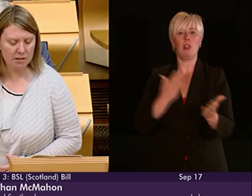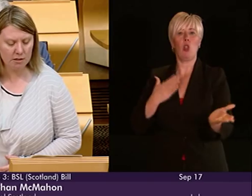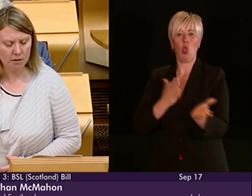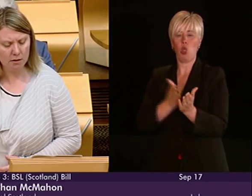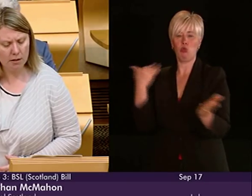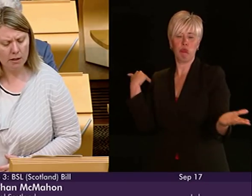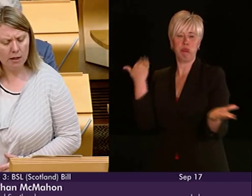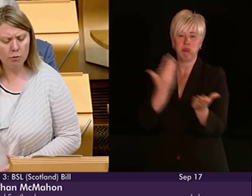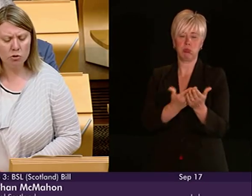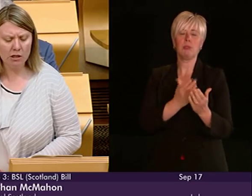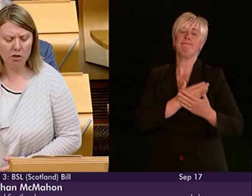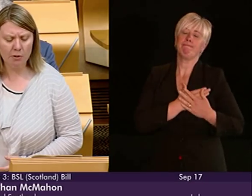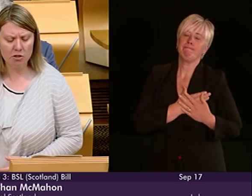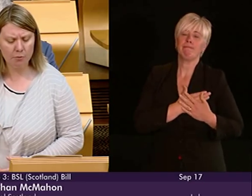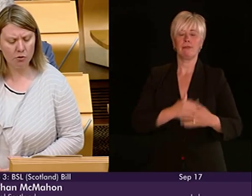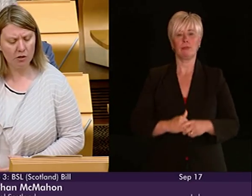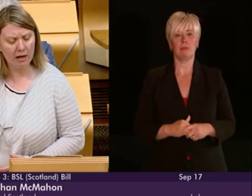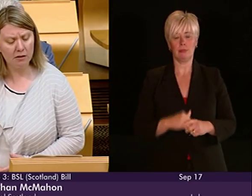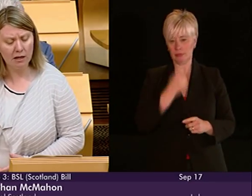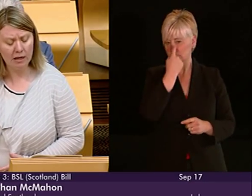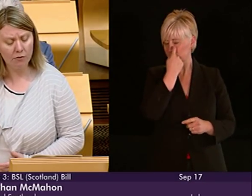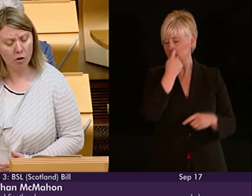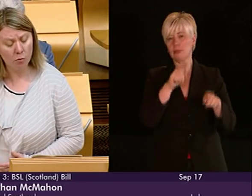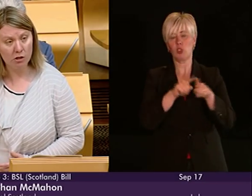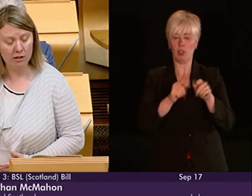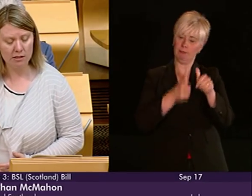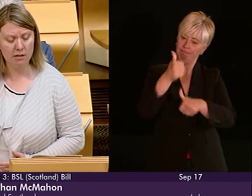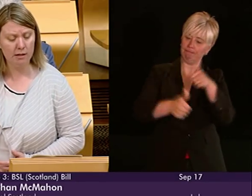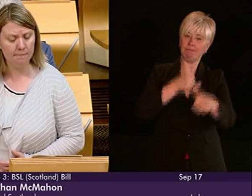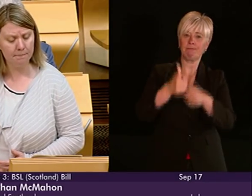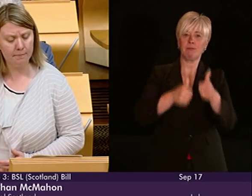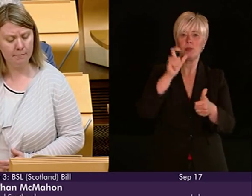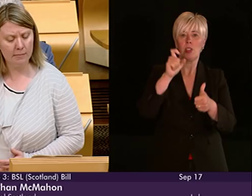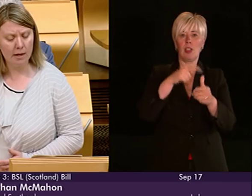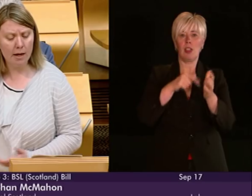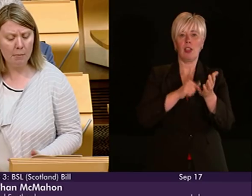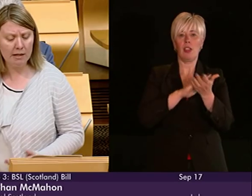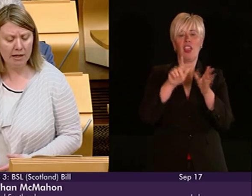process. I also pay tribute to Cathie Craigie for her work in this area.